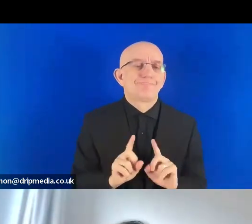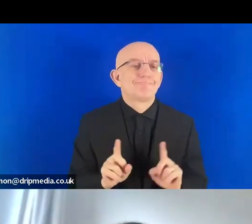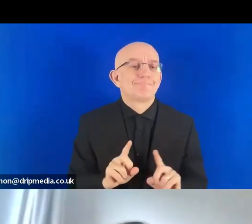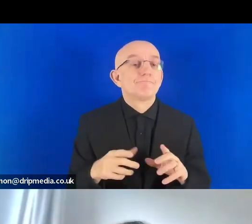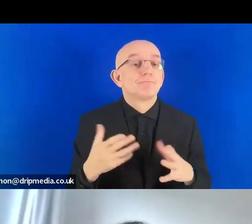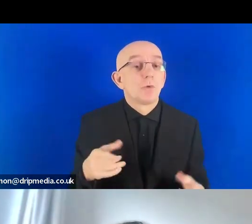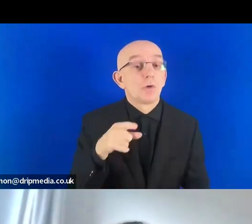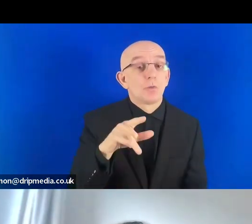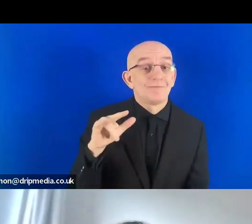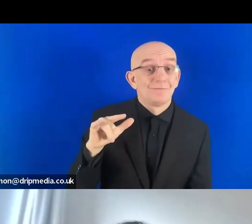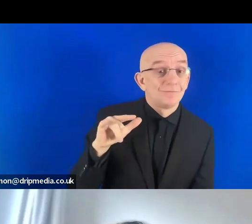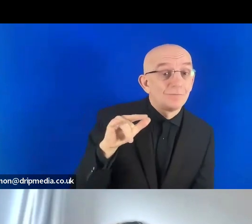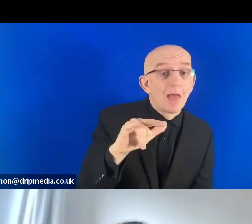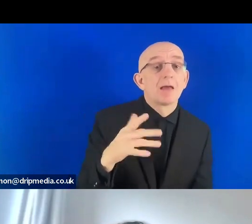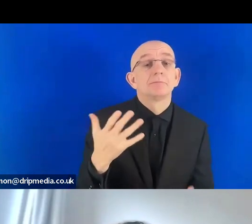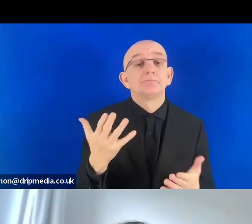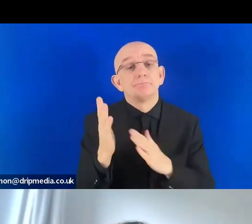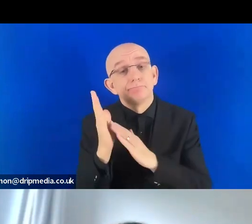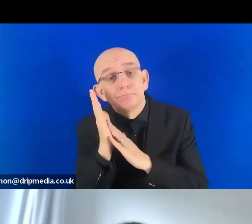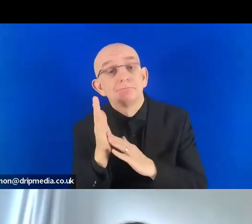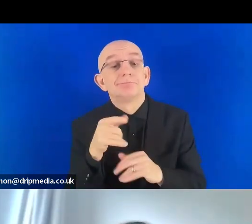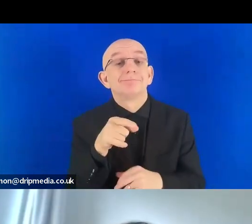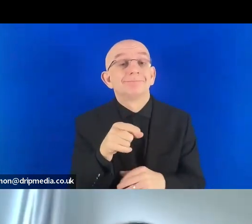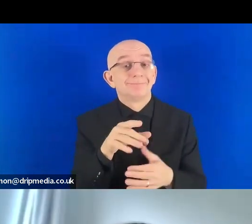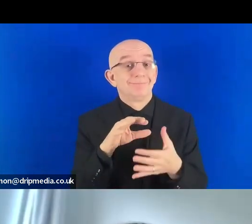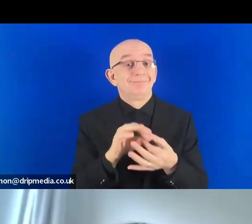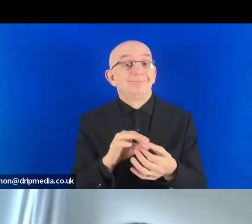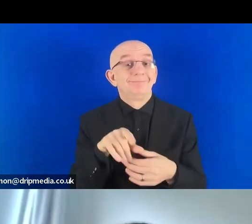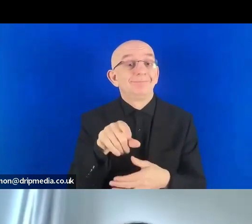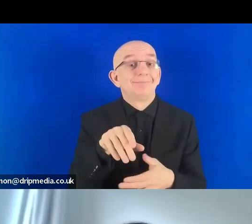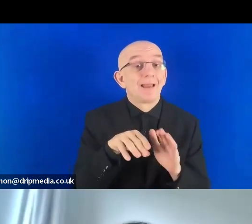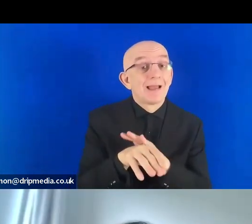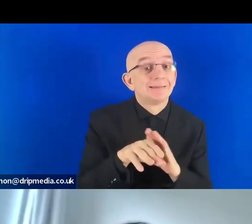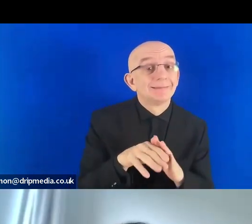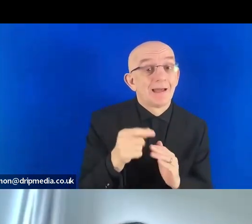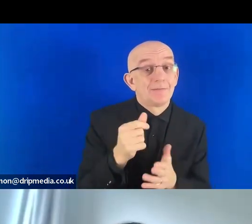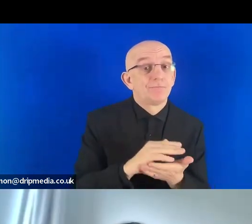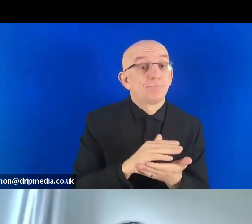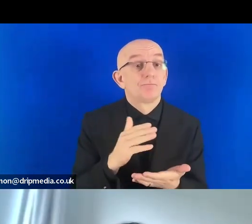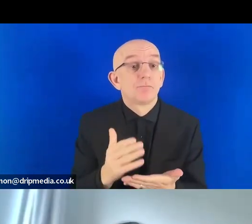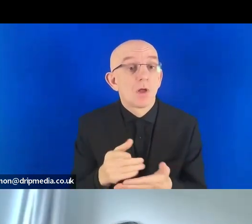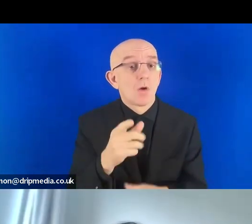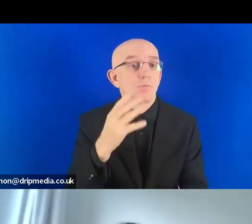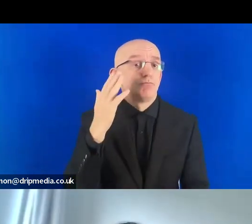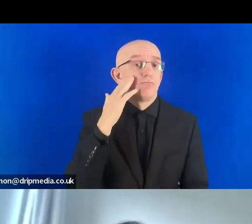We don't have that money. And, unfortunately, so no, there is no reimbursement for anyone